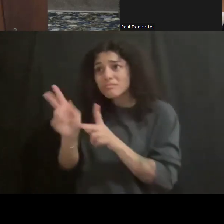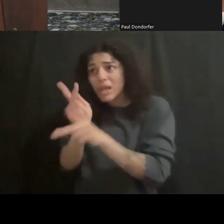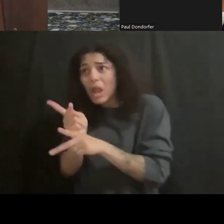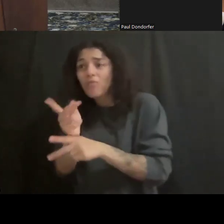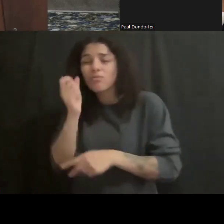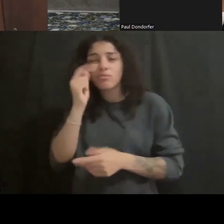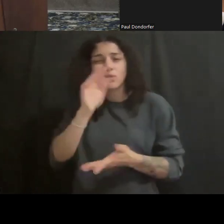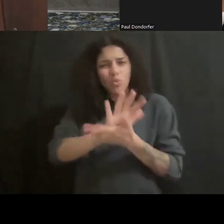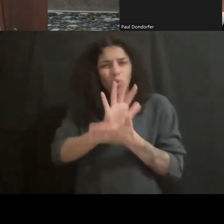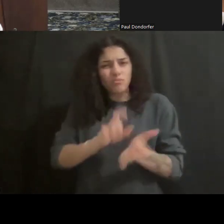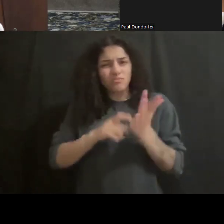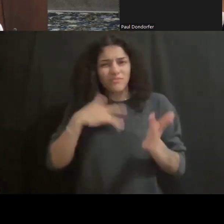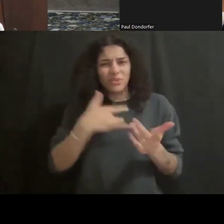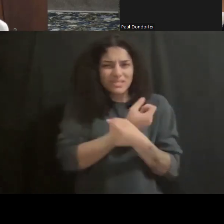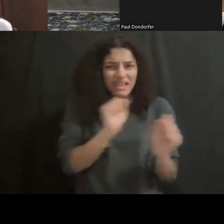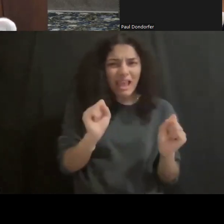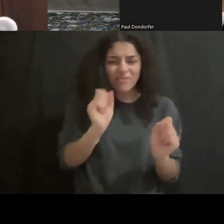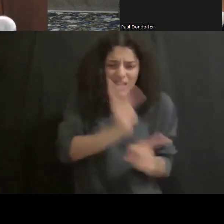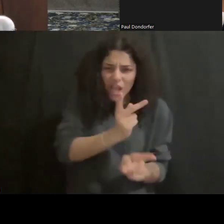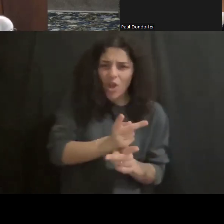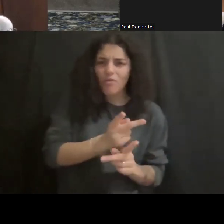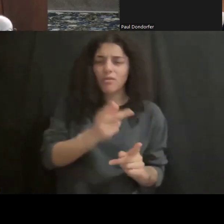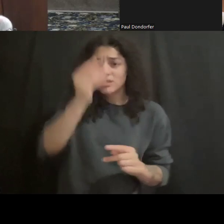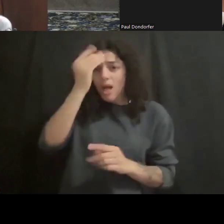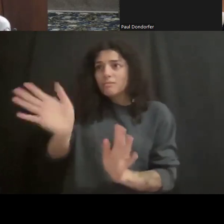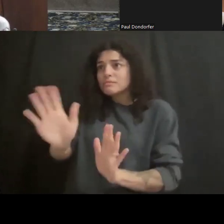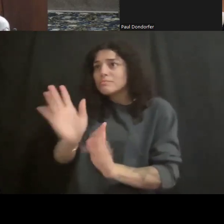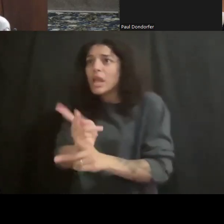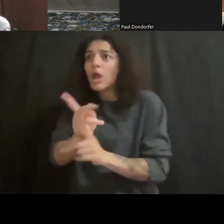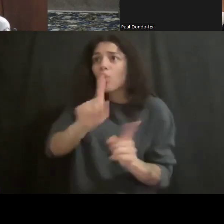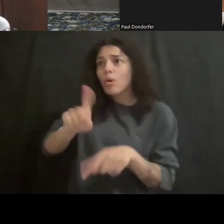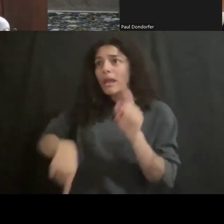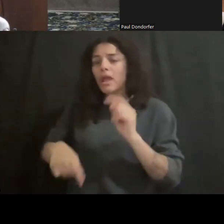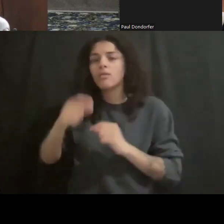and nurtured I know there are many of us who will never understand what it is like and we should be